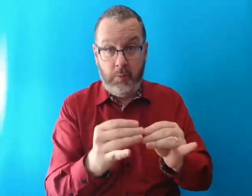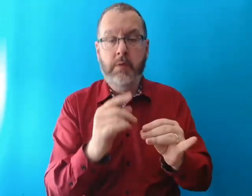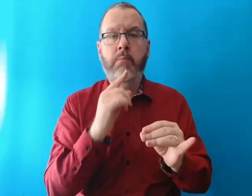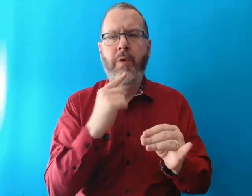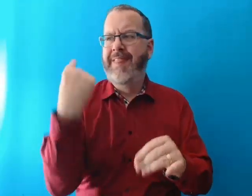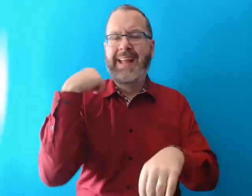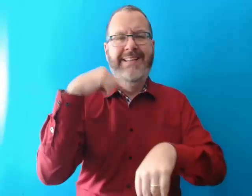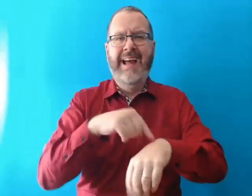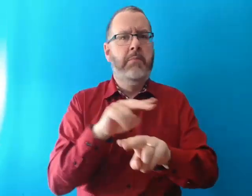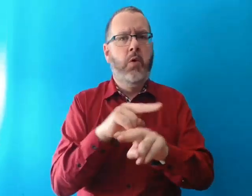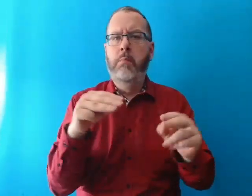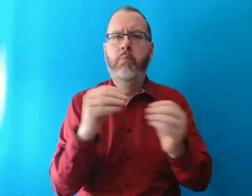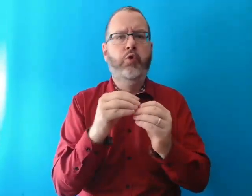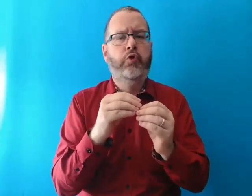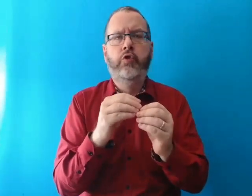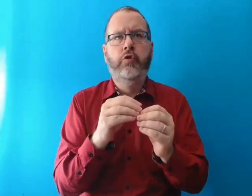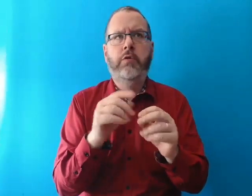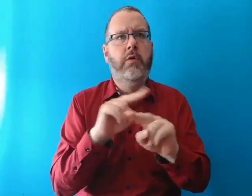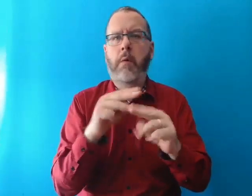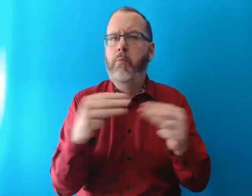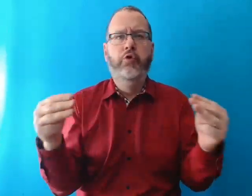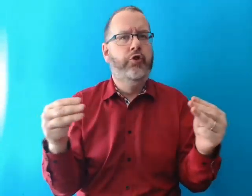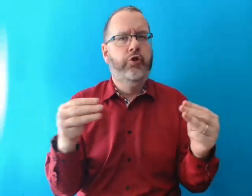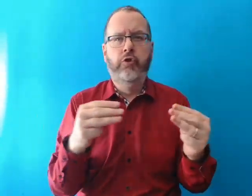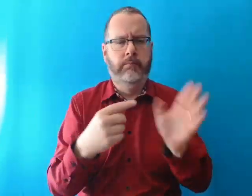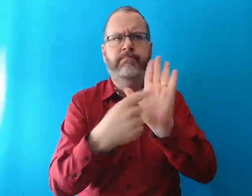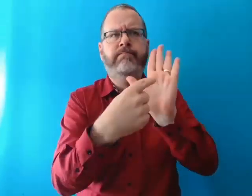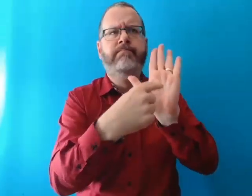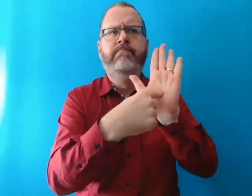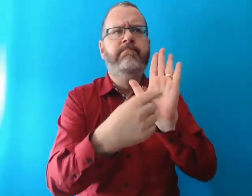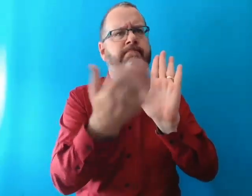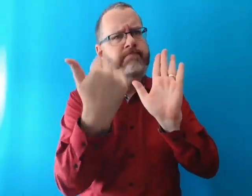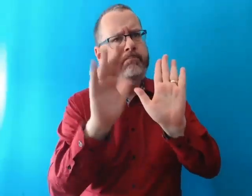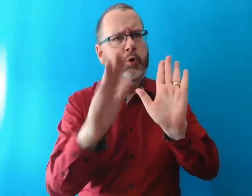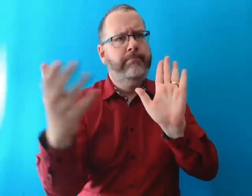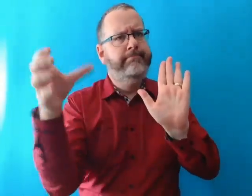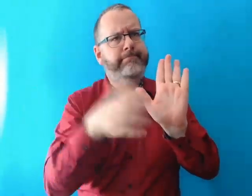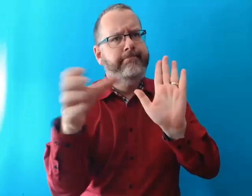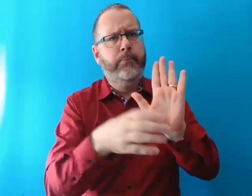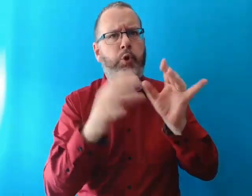but it isn’t raised very often at this time in persuading courts